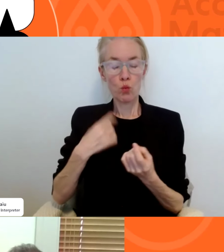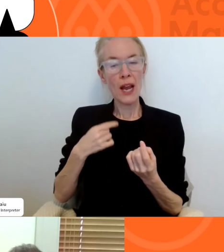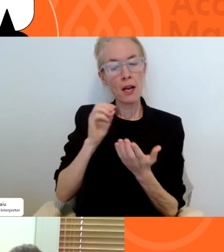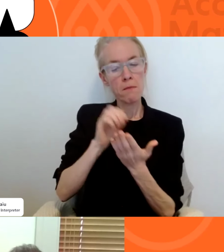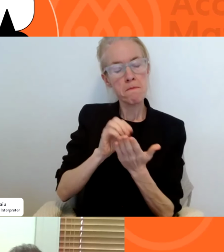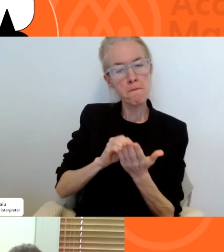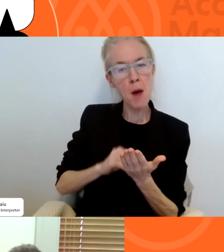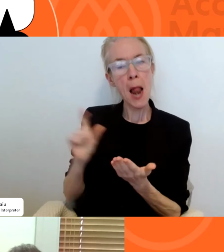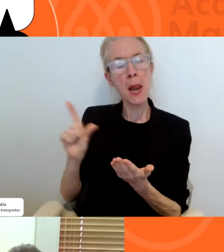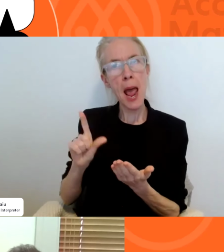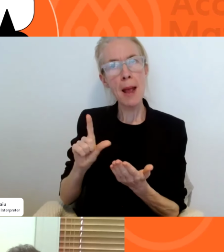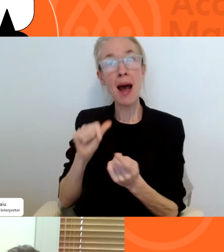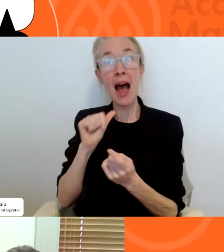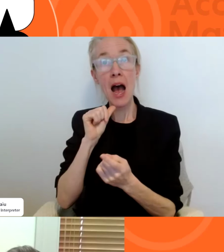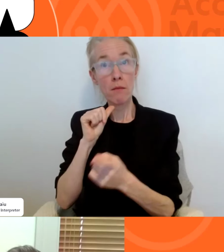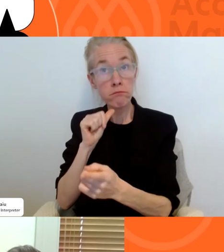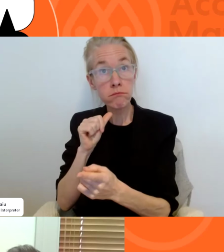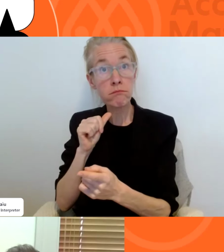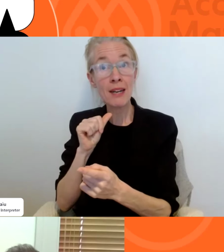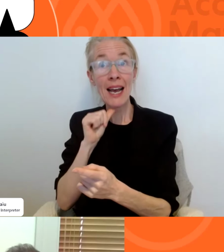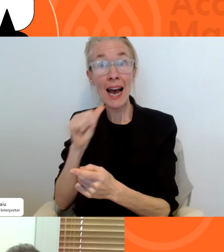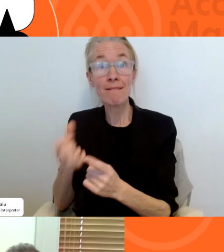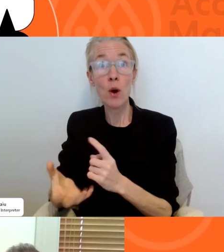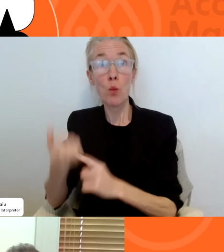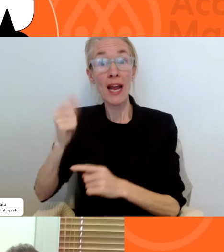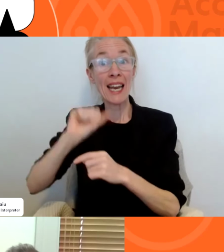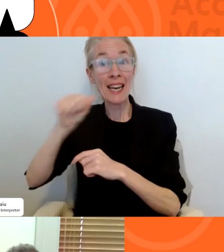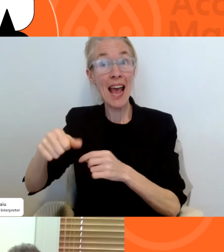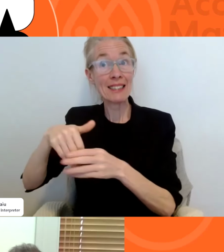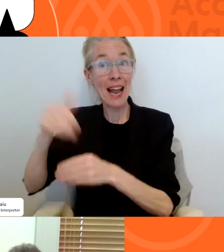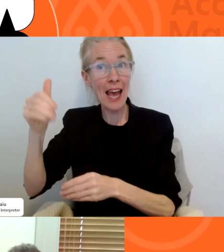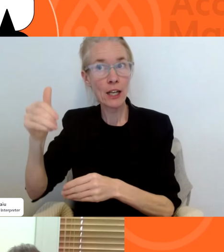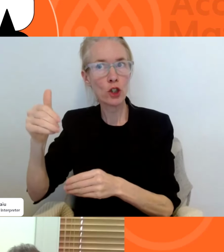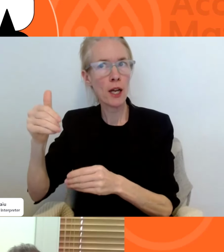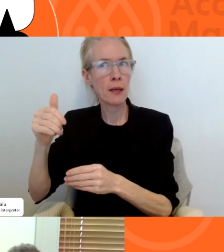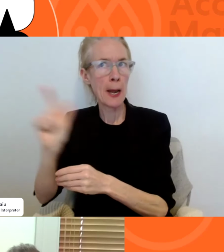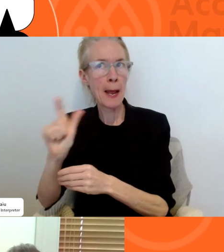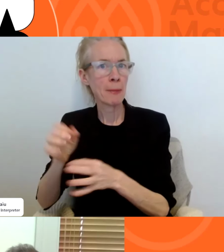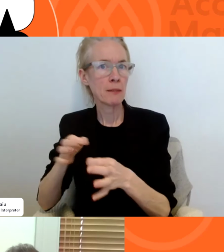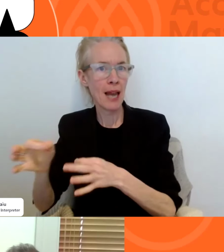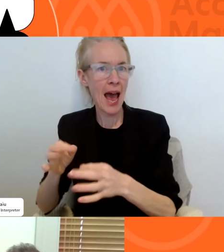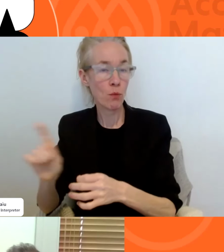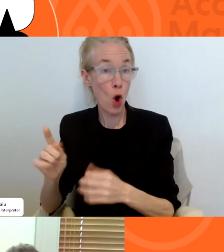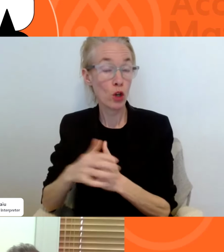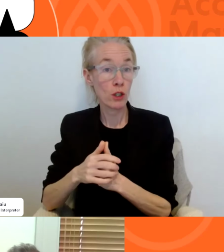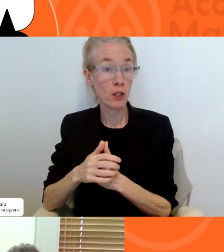already committed amongst ourselves to work together to build a comprehensive